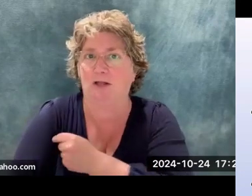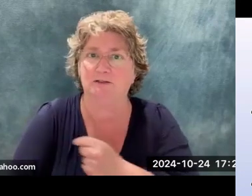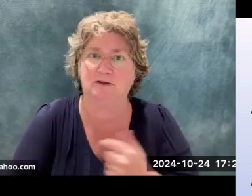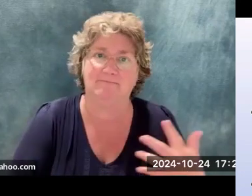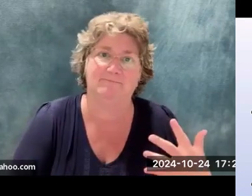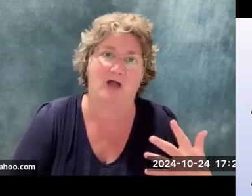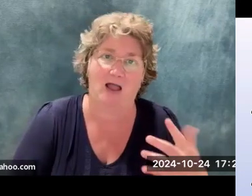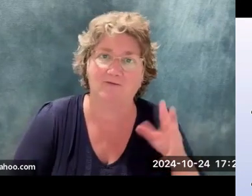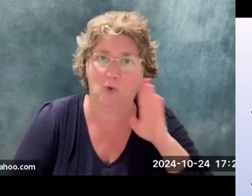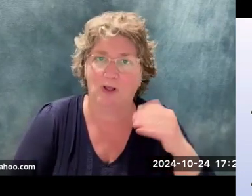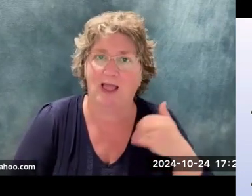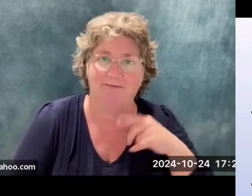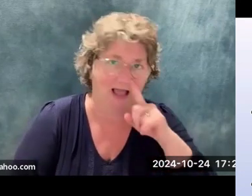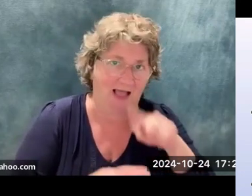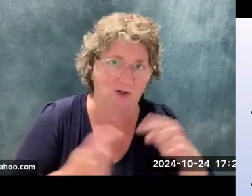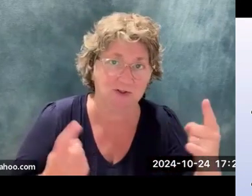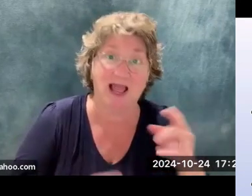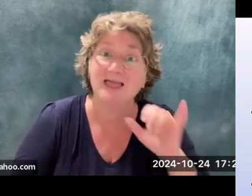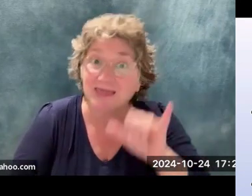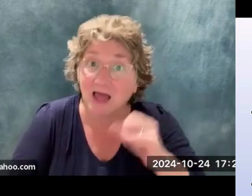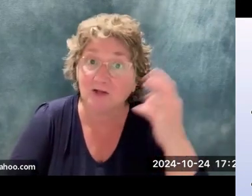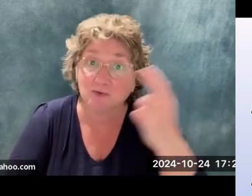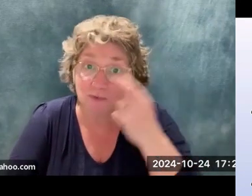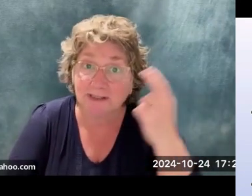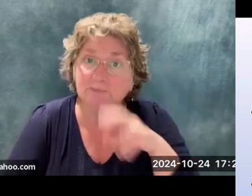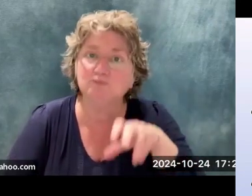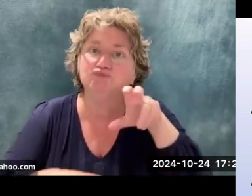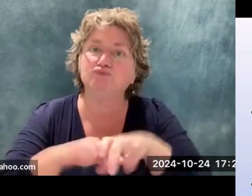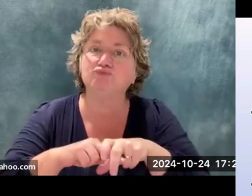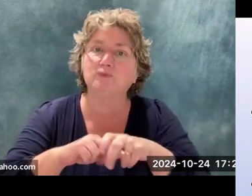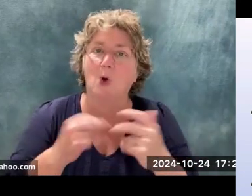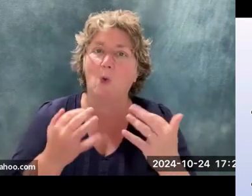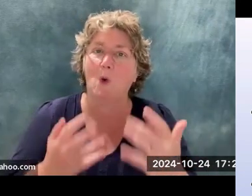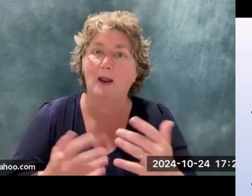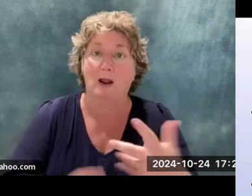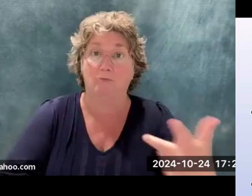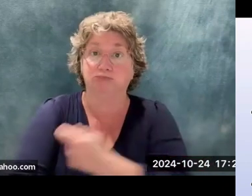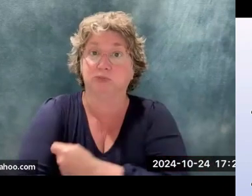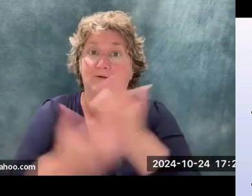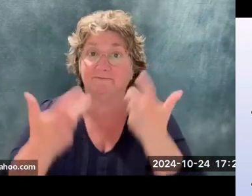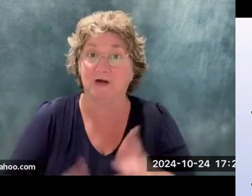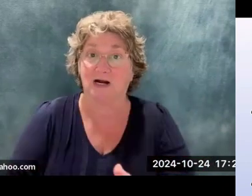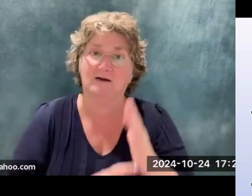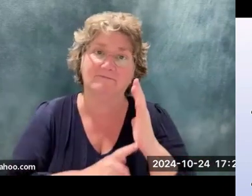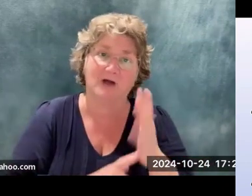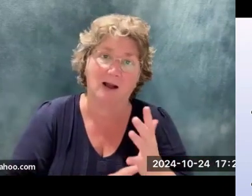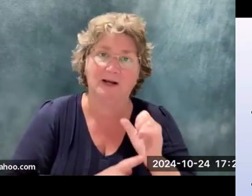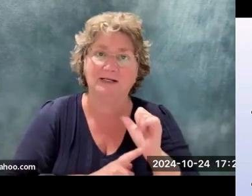about 15 minutes to half an hour after you got the dose. Because if you do have this allergic reaction,